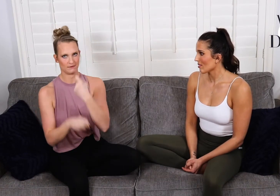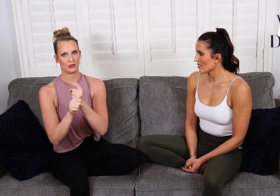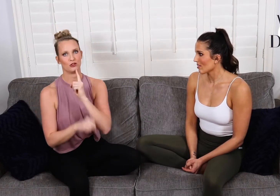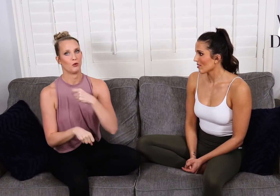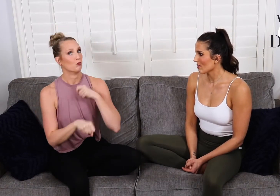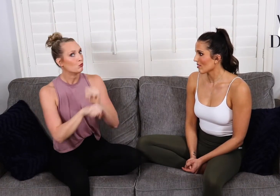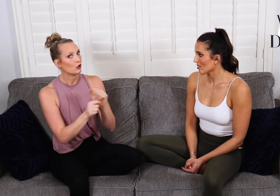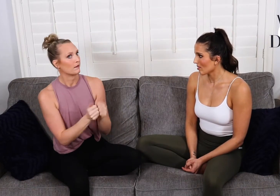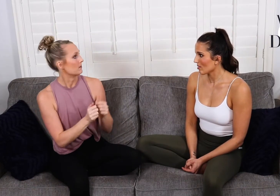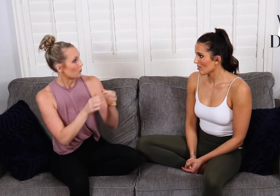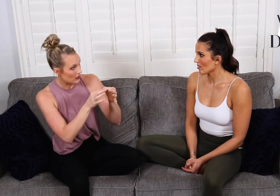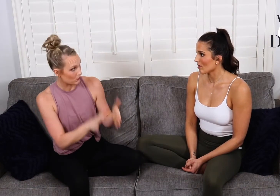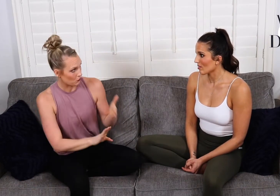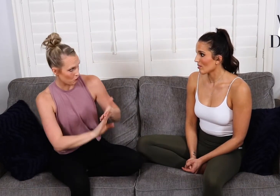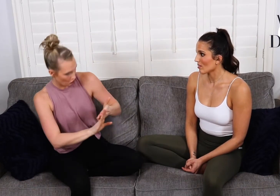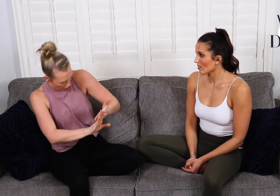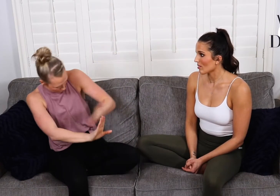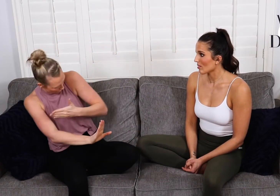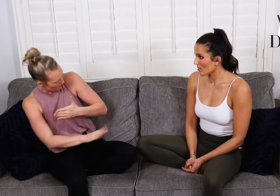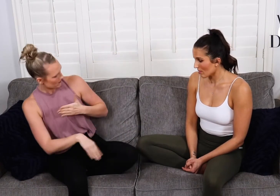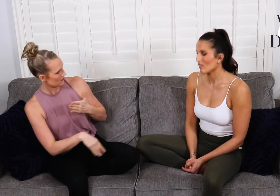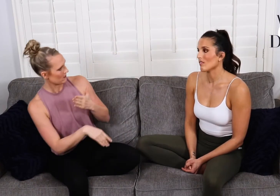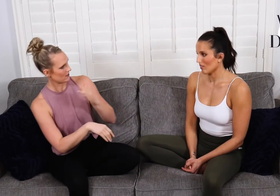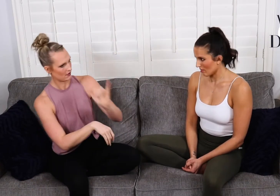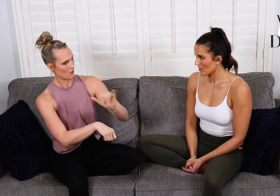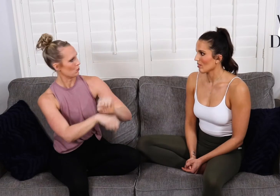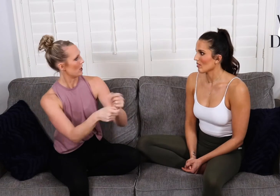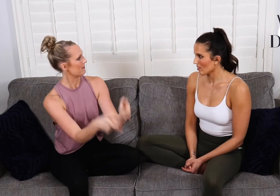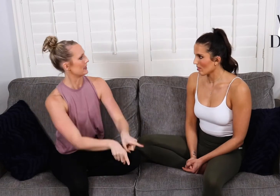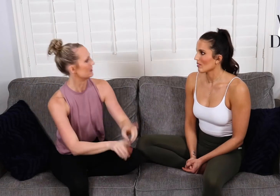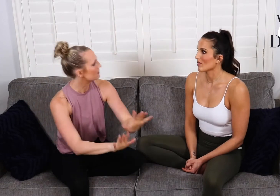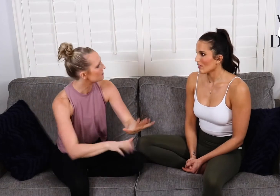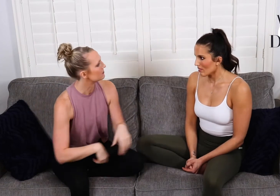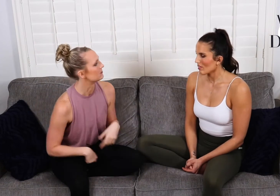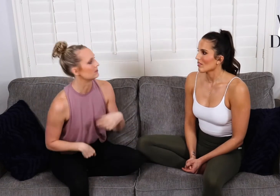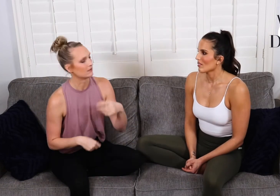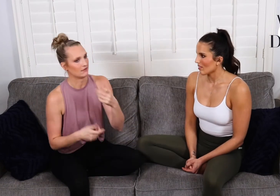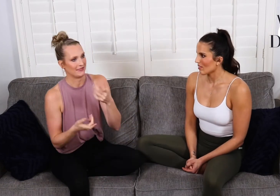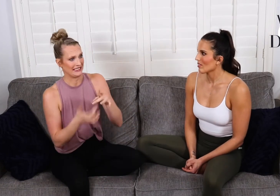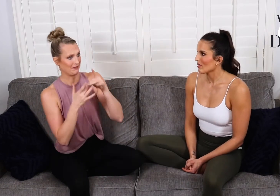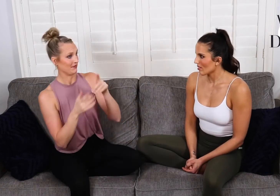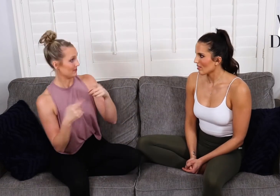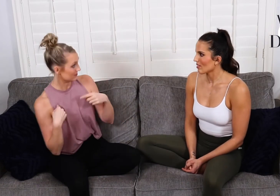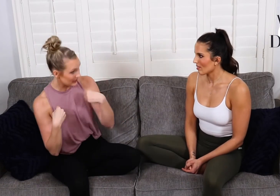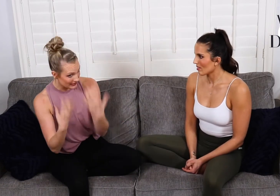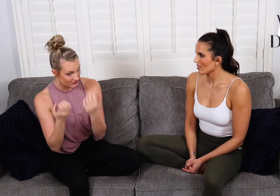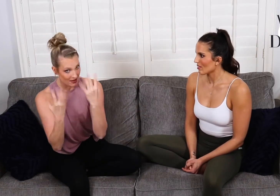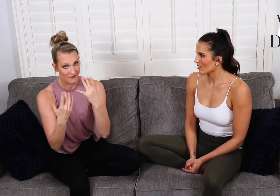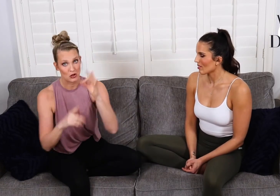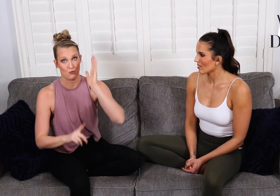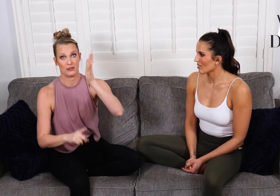I make sure I work with the interpreter prior to the job, especially when I'm giving a presentation,